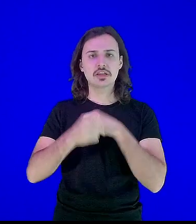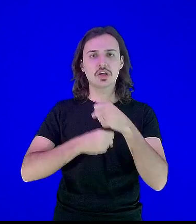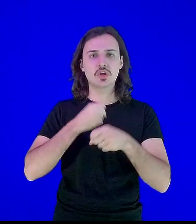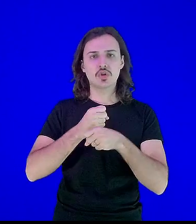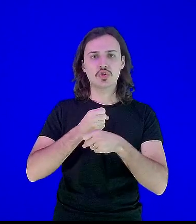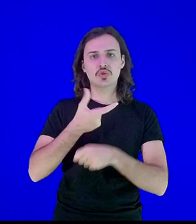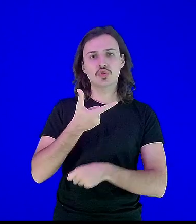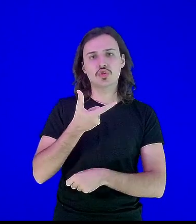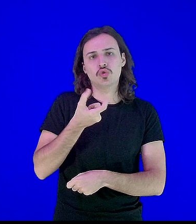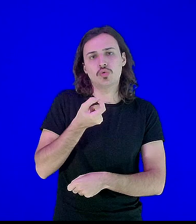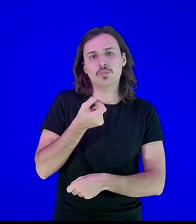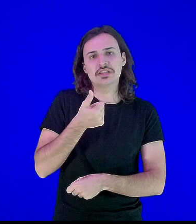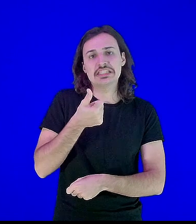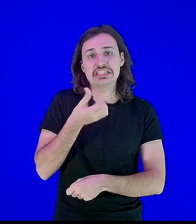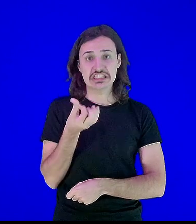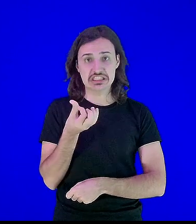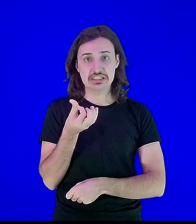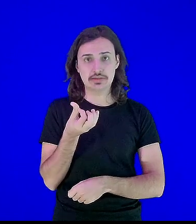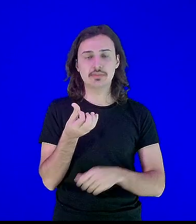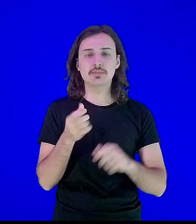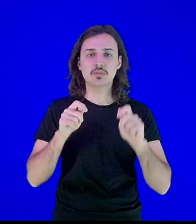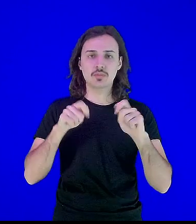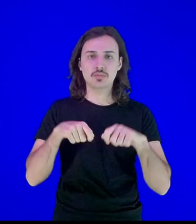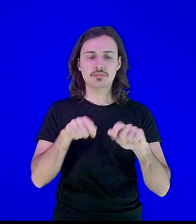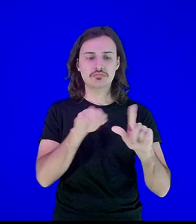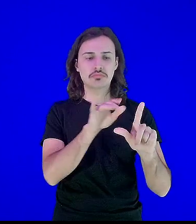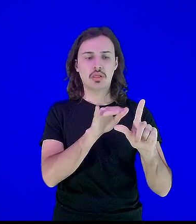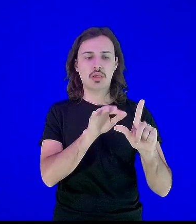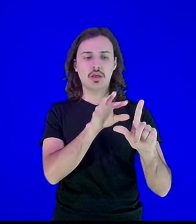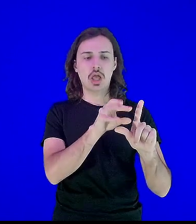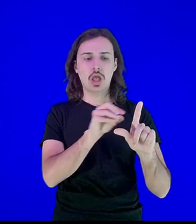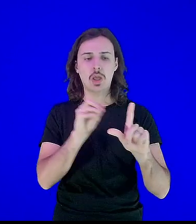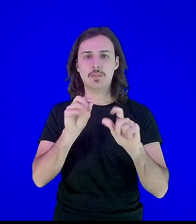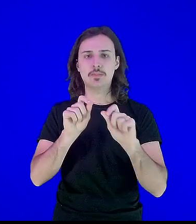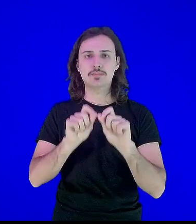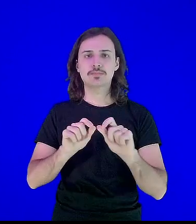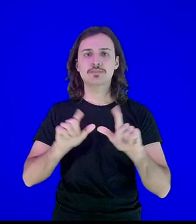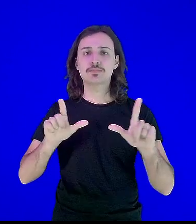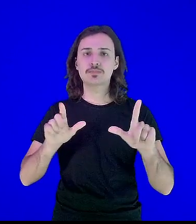you can scan this QR code here to get to that video or you can